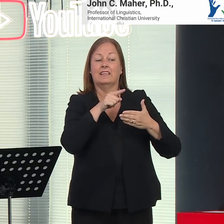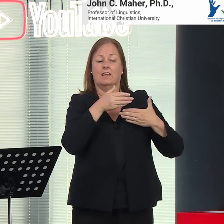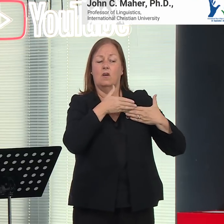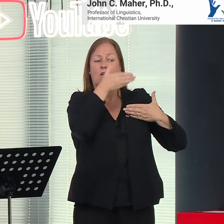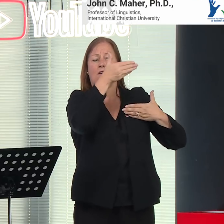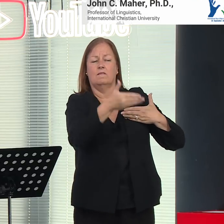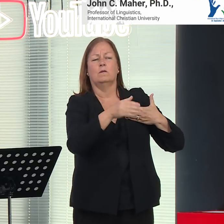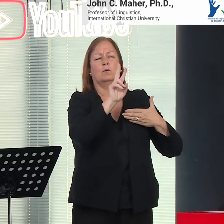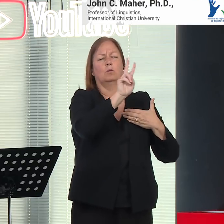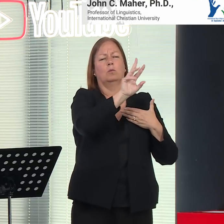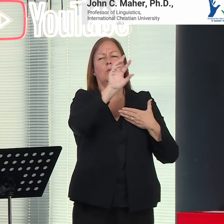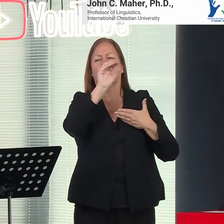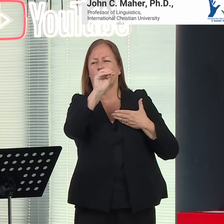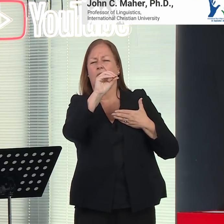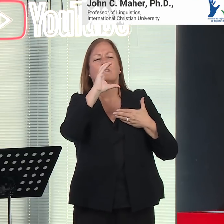the world did not have -- did not use written forms.